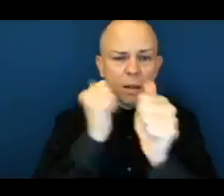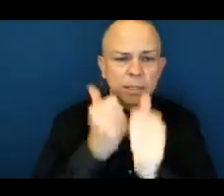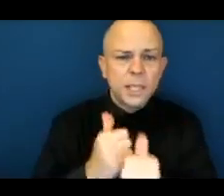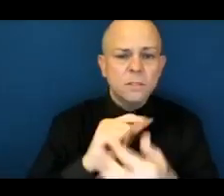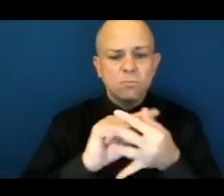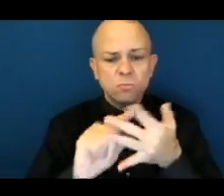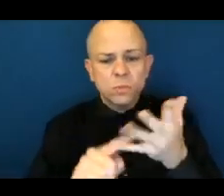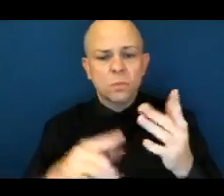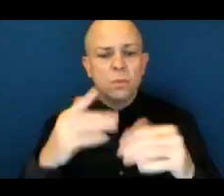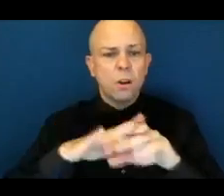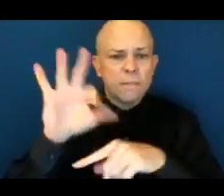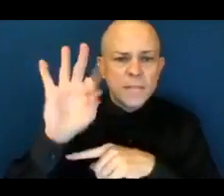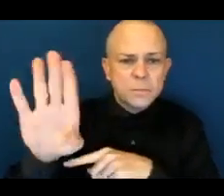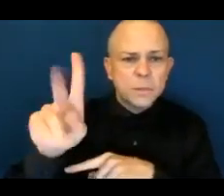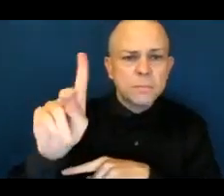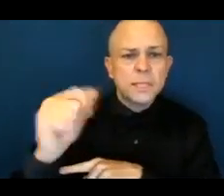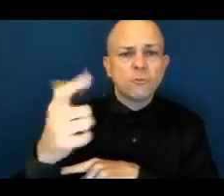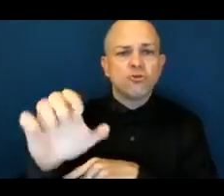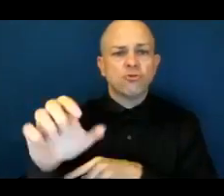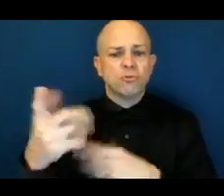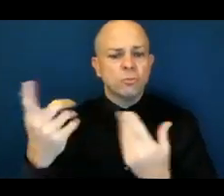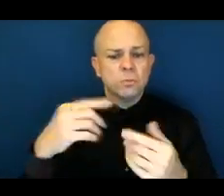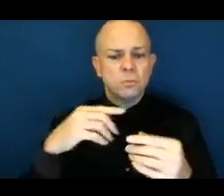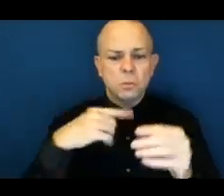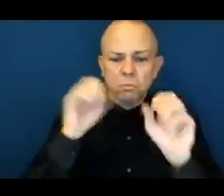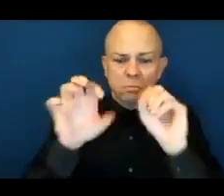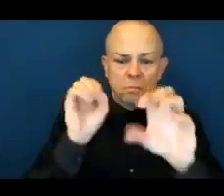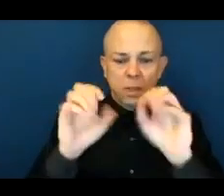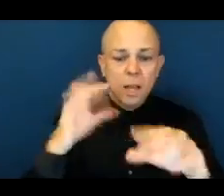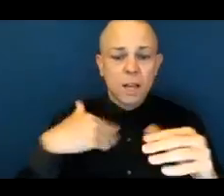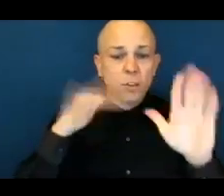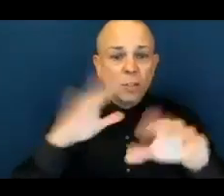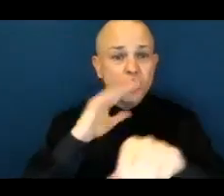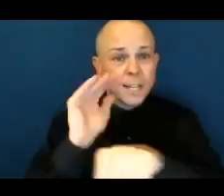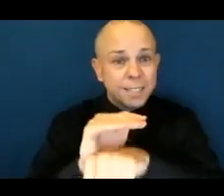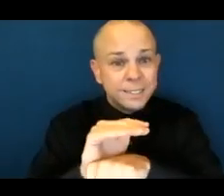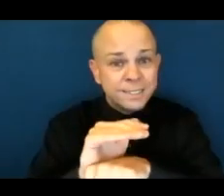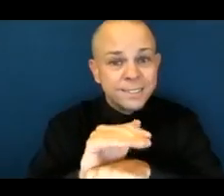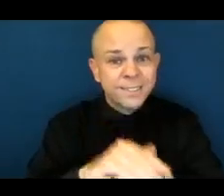for joining us and have a good night